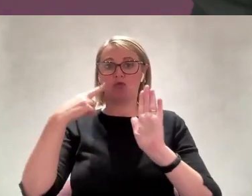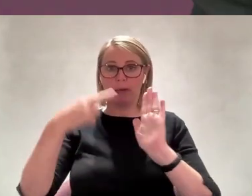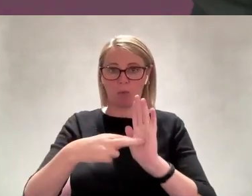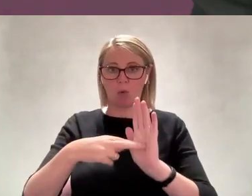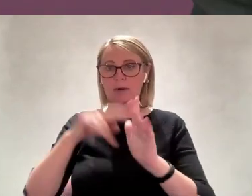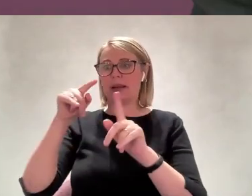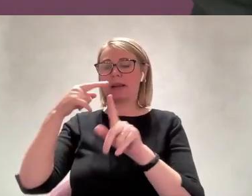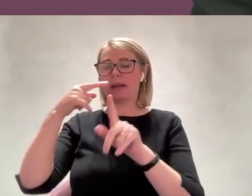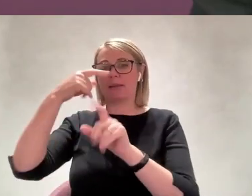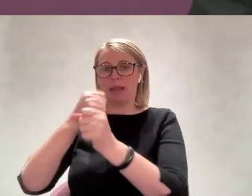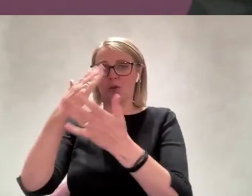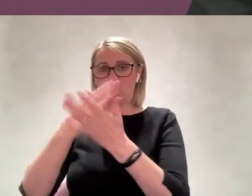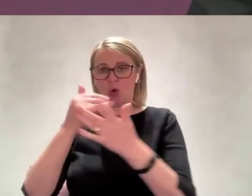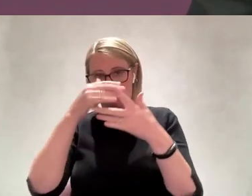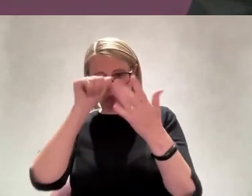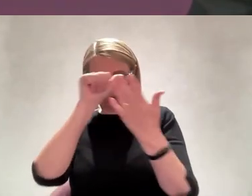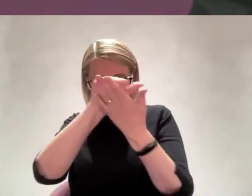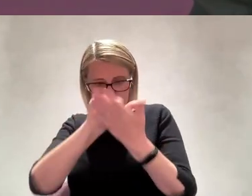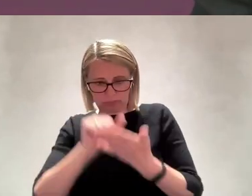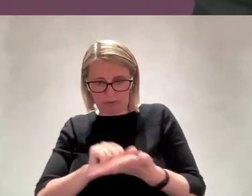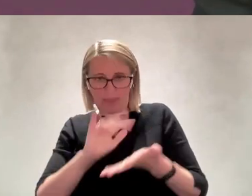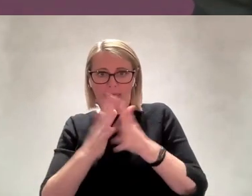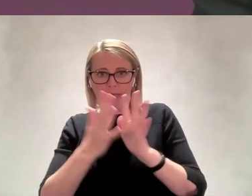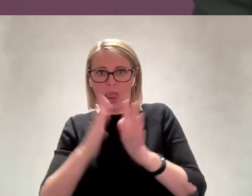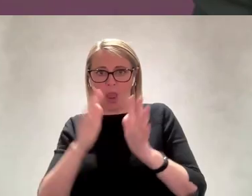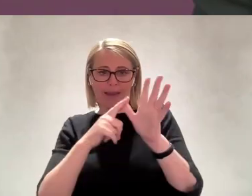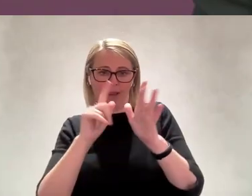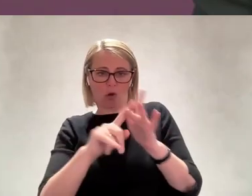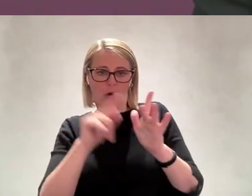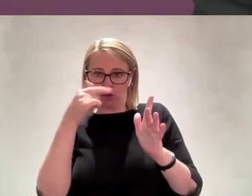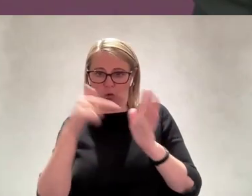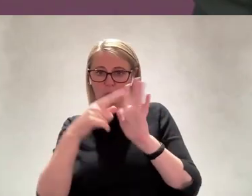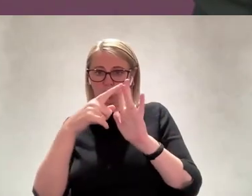and assurance for visibility on how AI tools are being used.